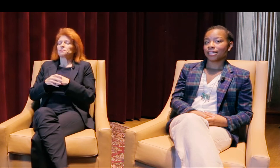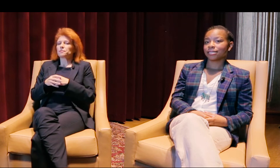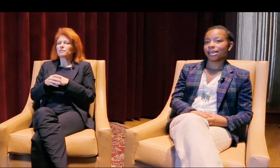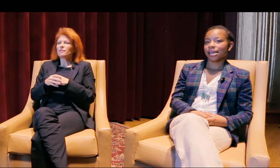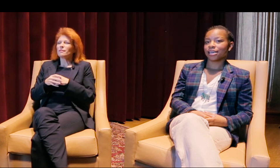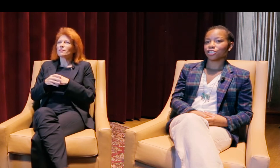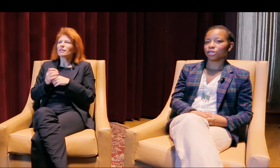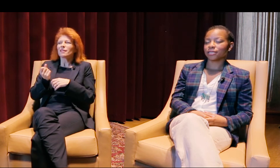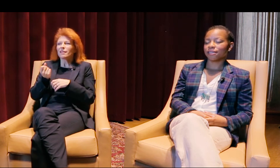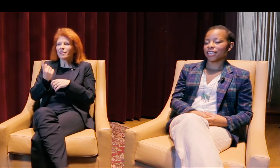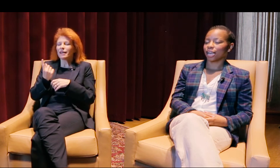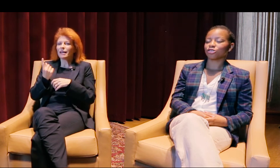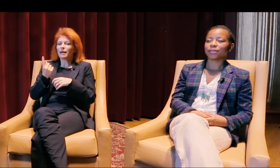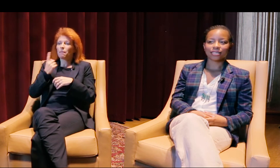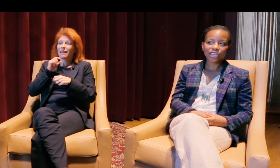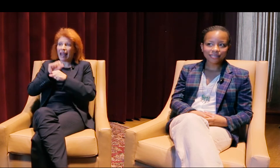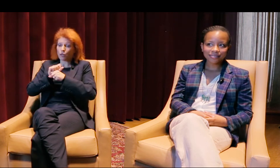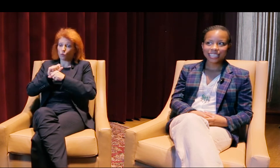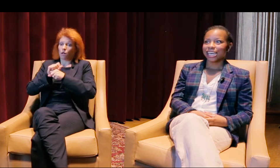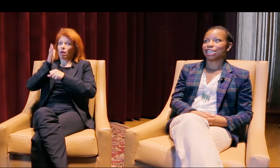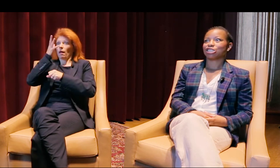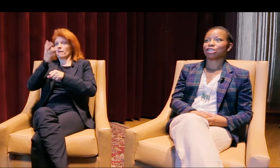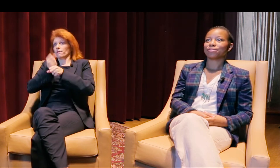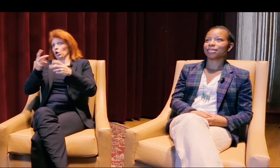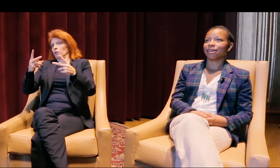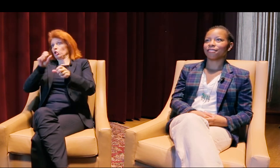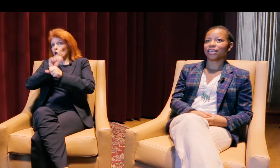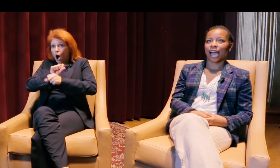but in terms of the actual position, in terms of